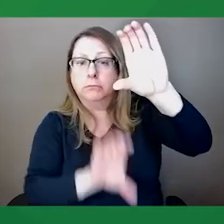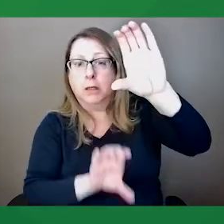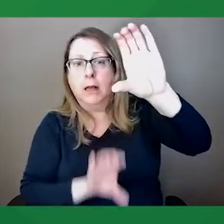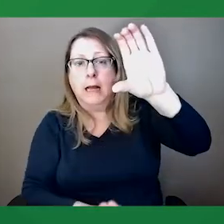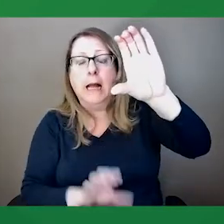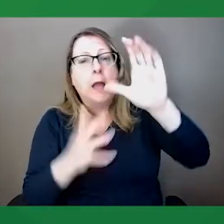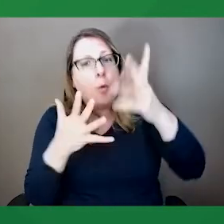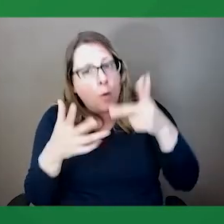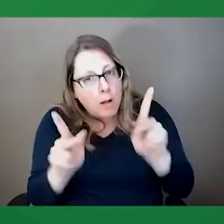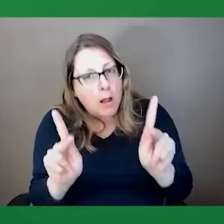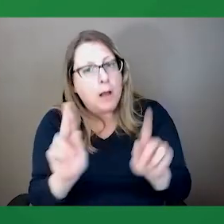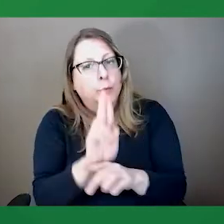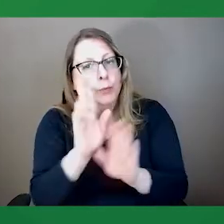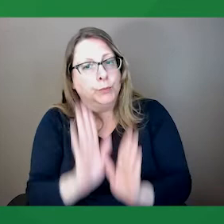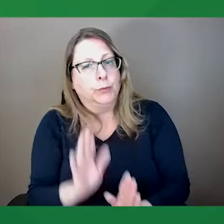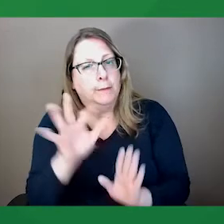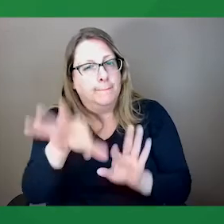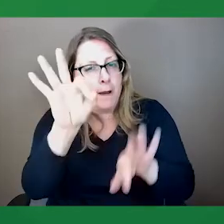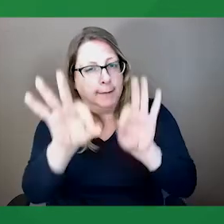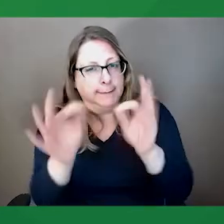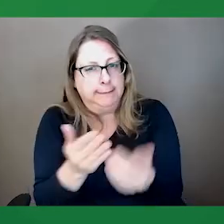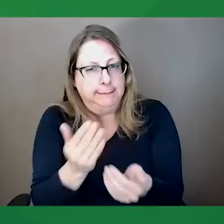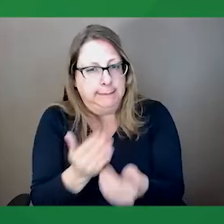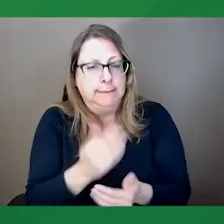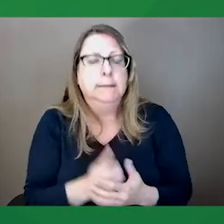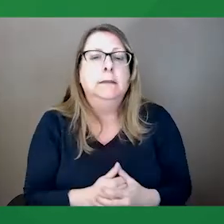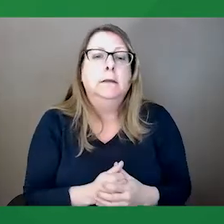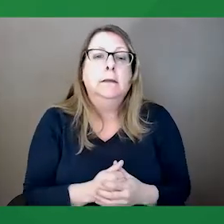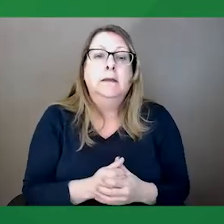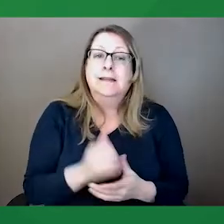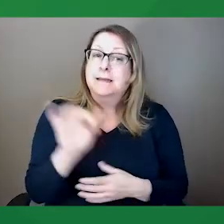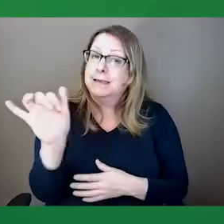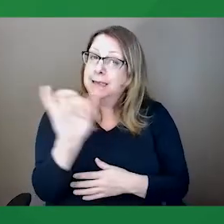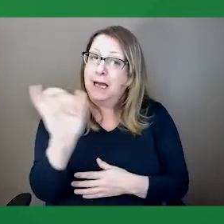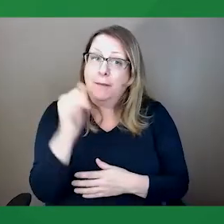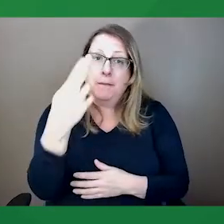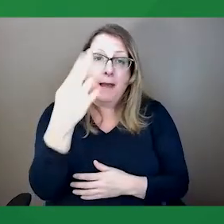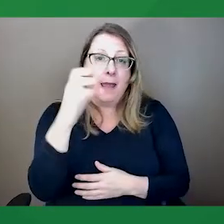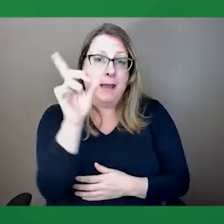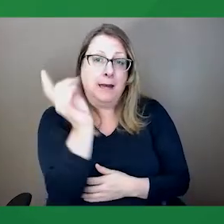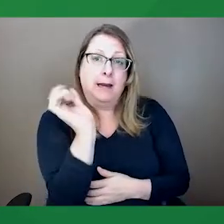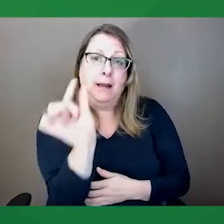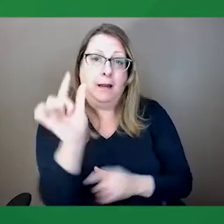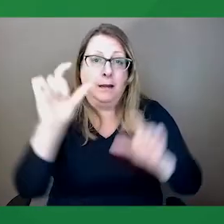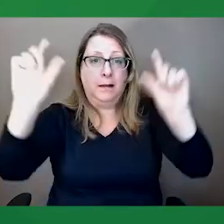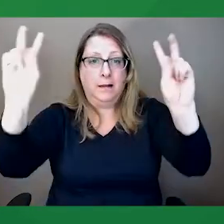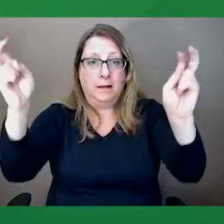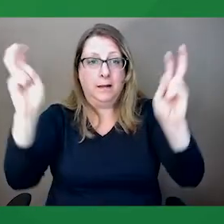that I wanna allow screen reader users to find, So still on the screen,